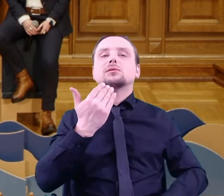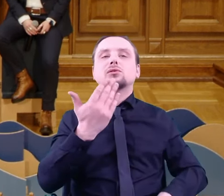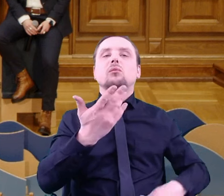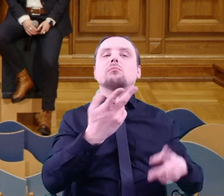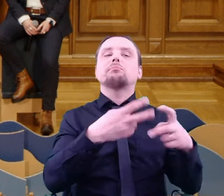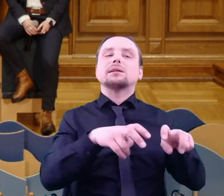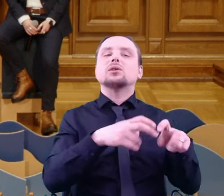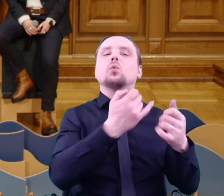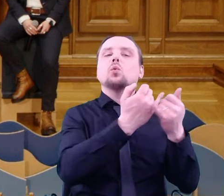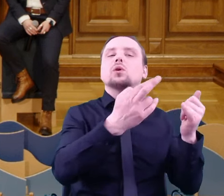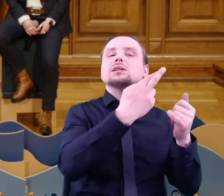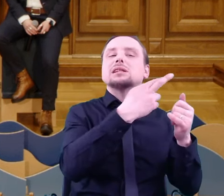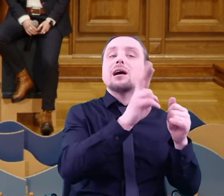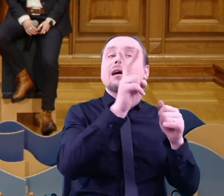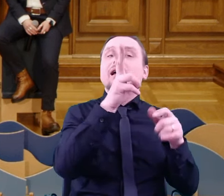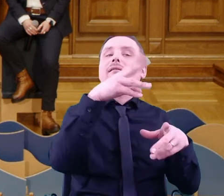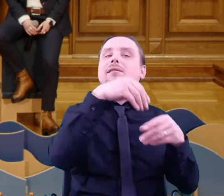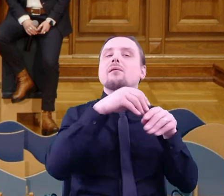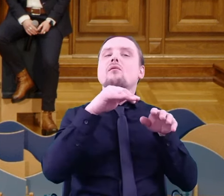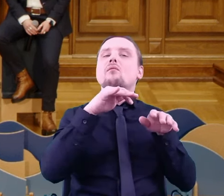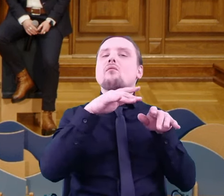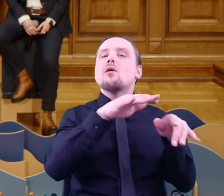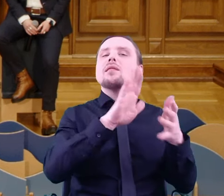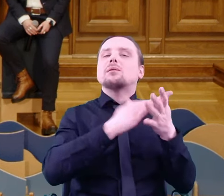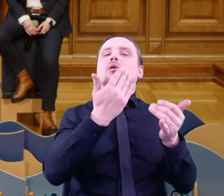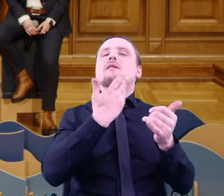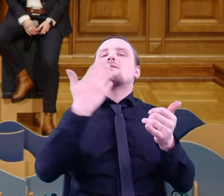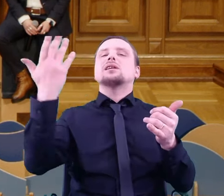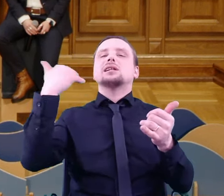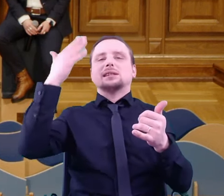but be inspired by the work of already famous